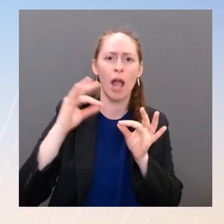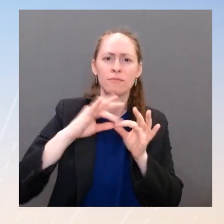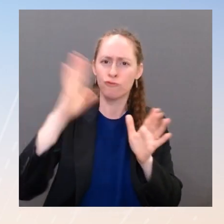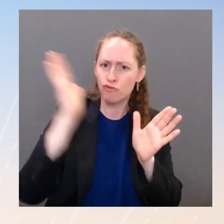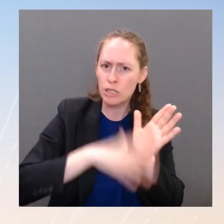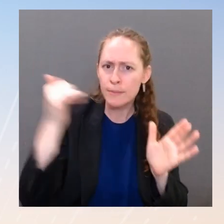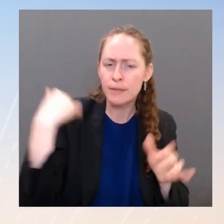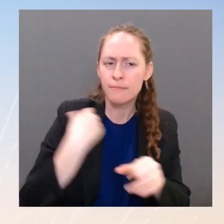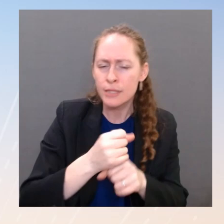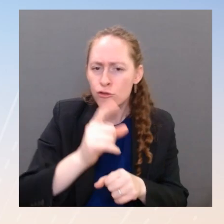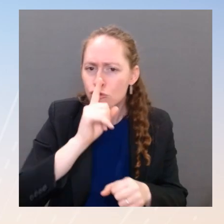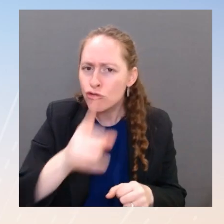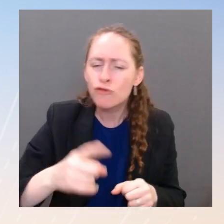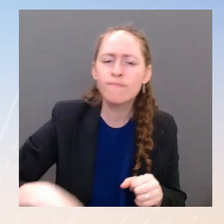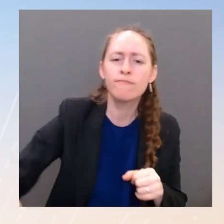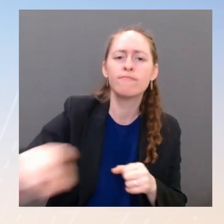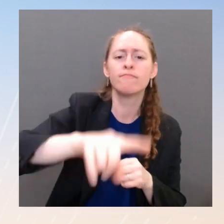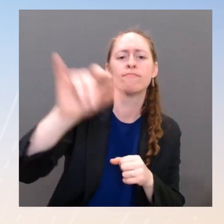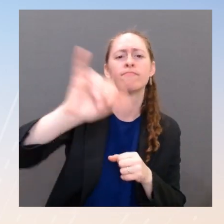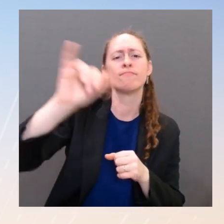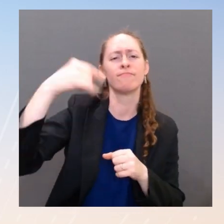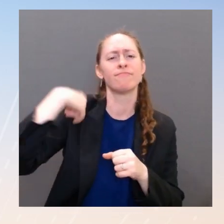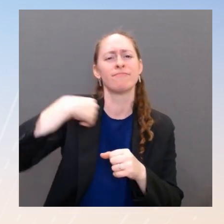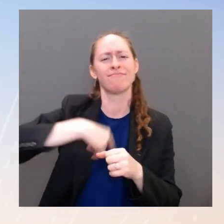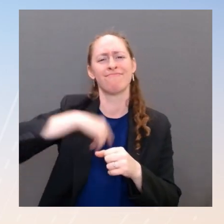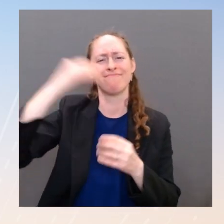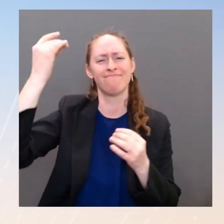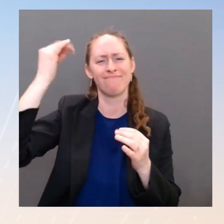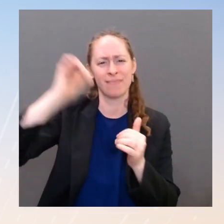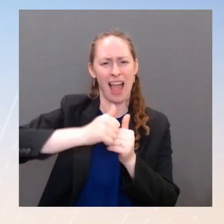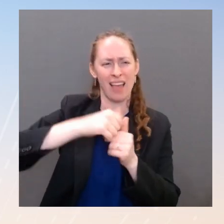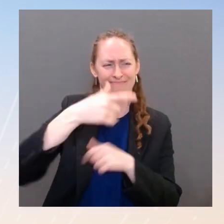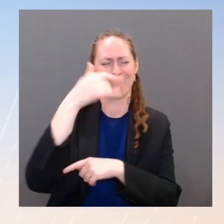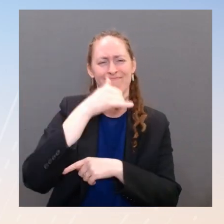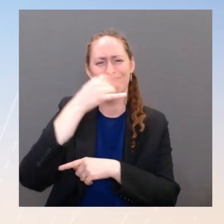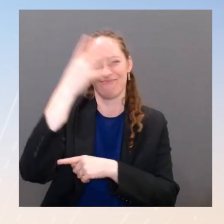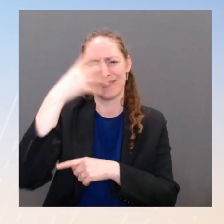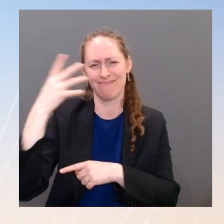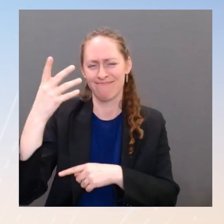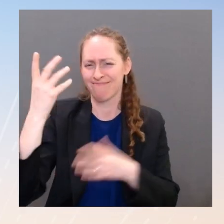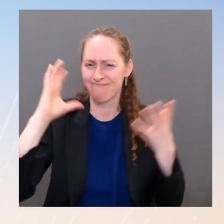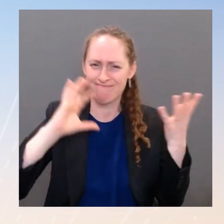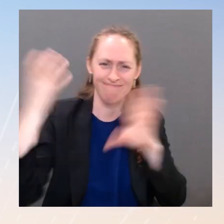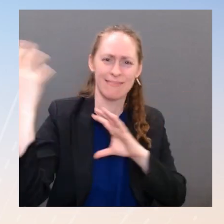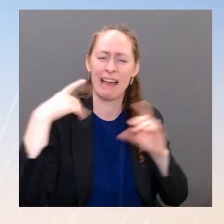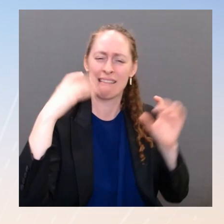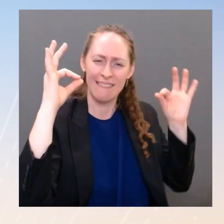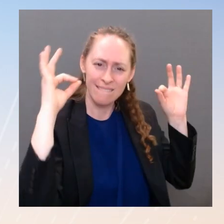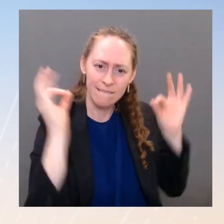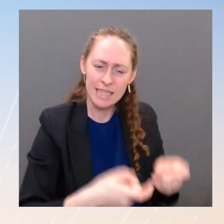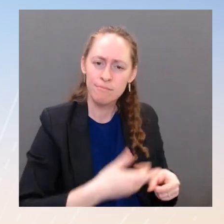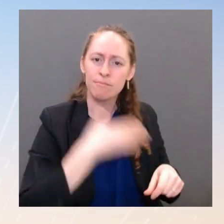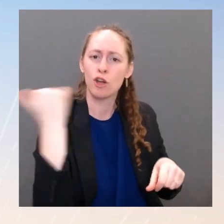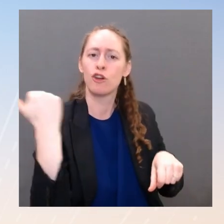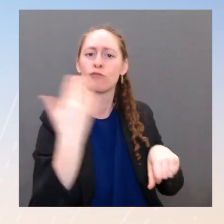or, of course, addressing the pandemic and the continuing fight against the pandemic. So, in terms of the course correction question,